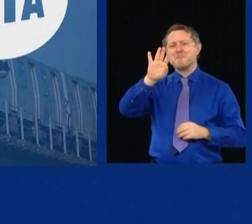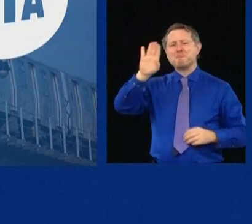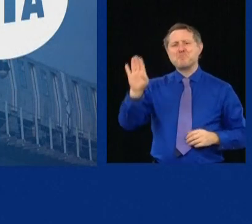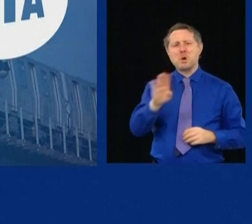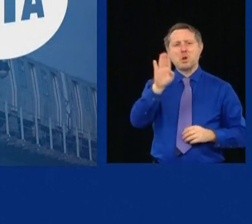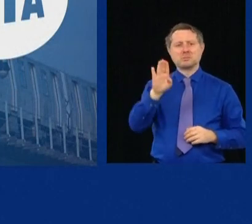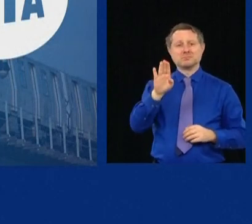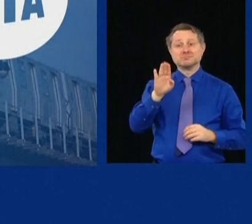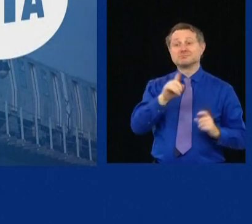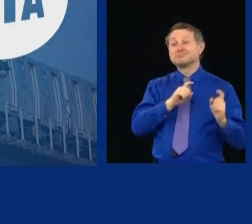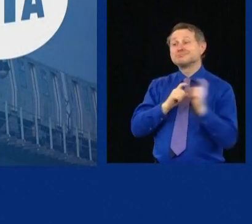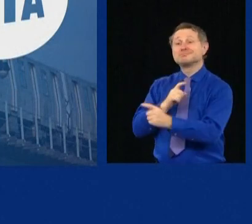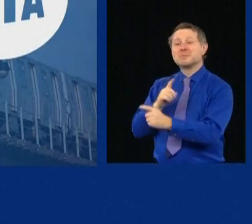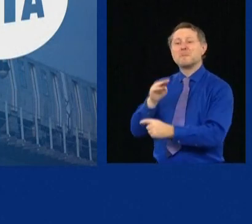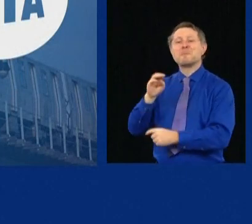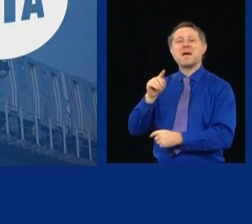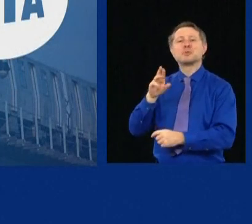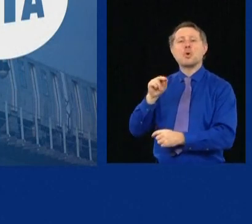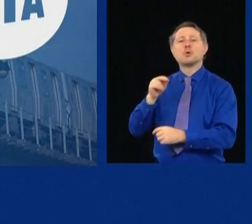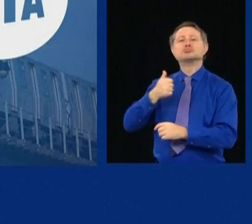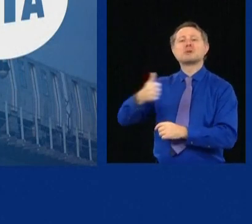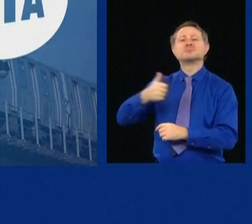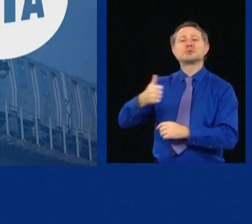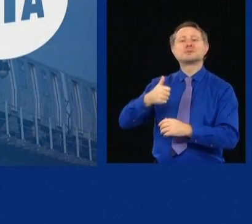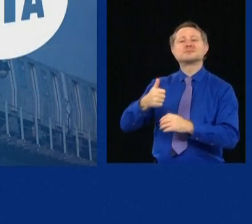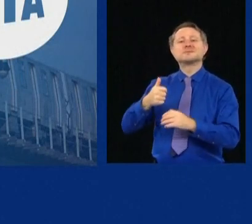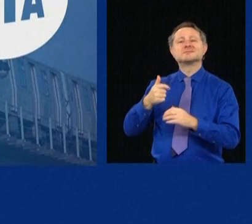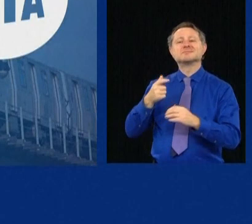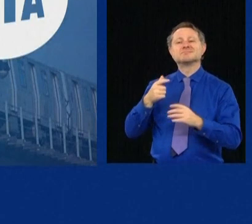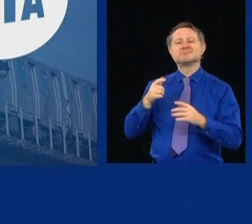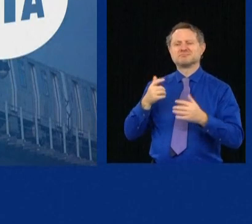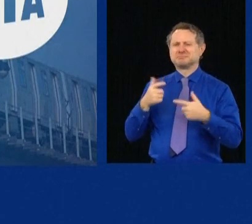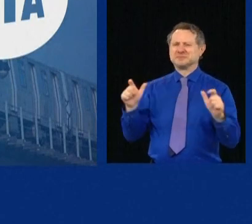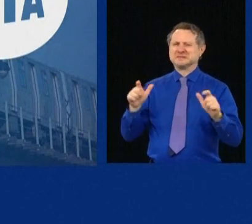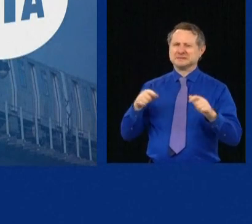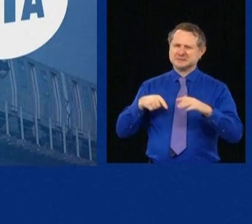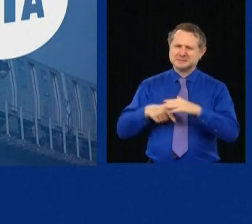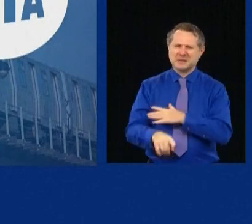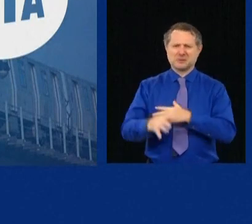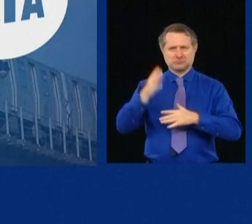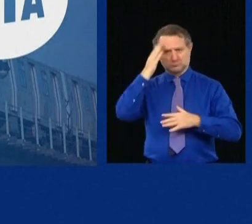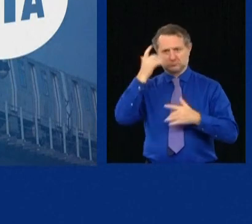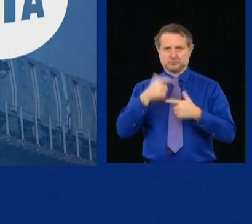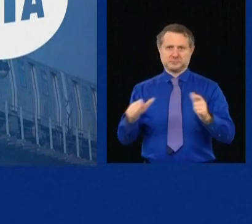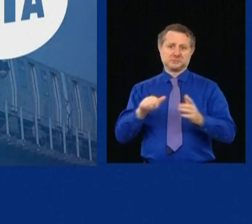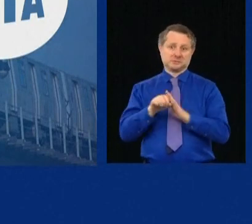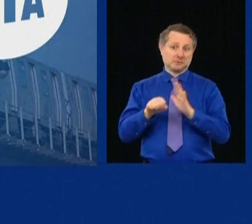CERTAIN PAYMENTS AND HE'S EXPEDITING A $3.9 BILLION